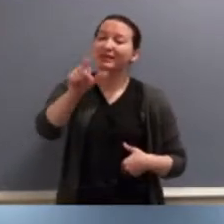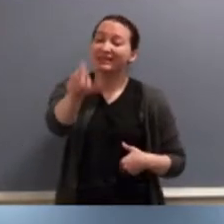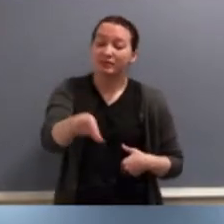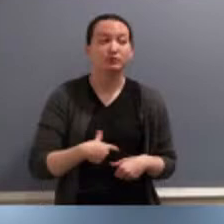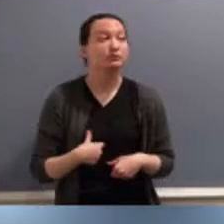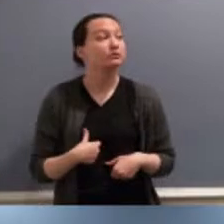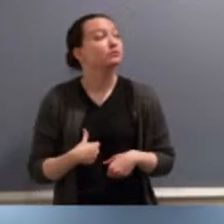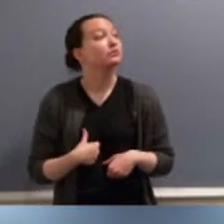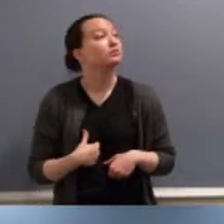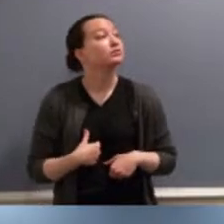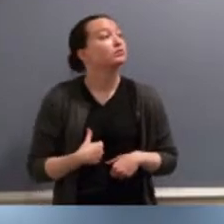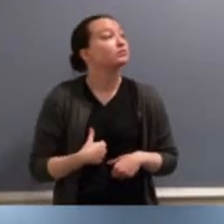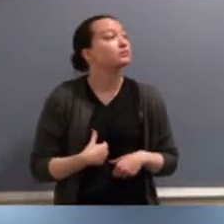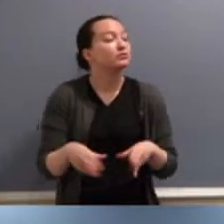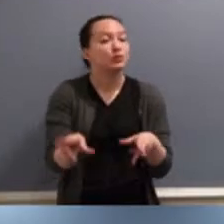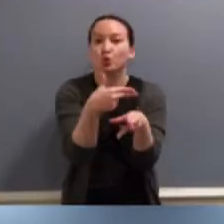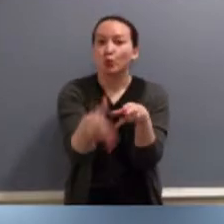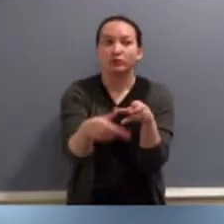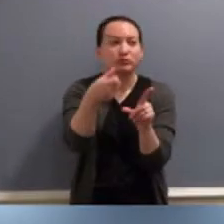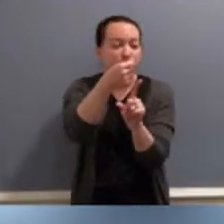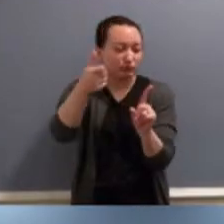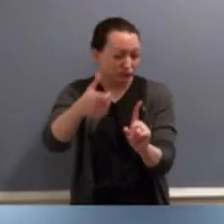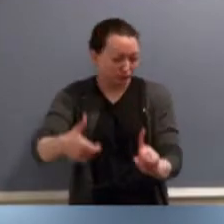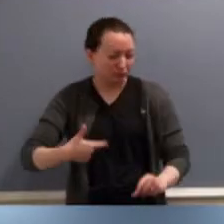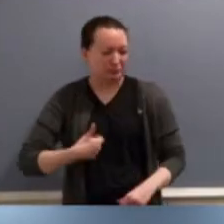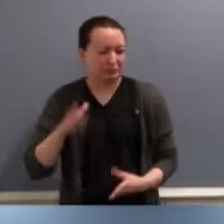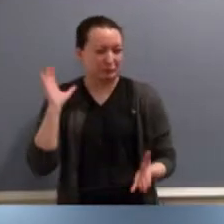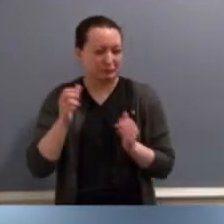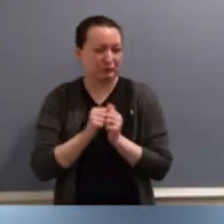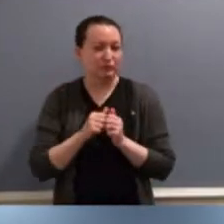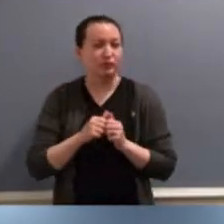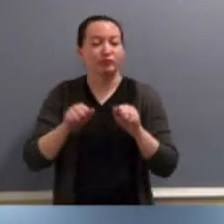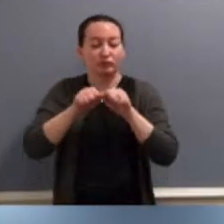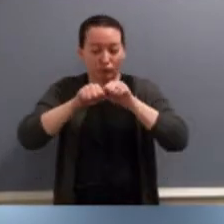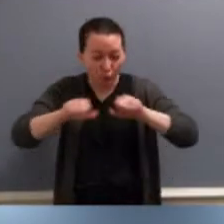to walk through these very quickly much quicker quicker than I did during the rollout session